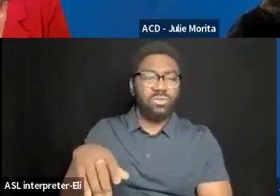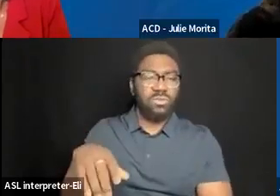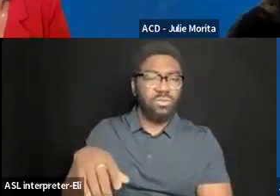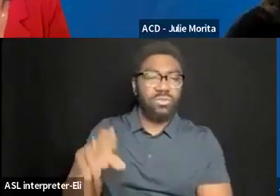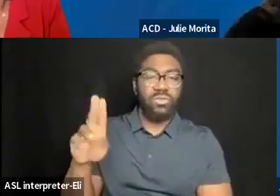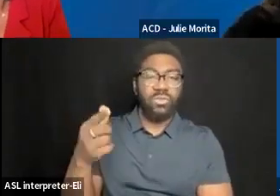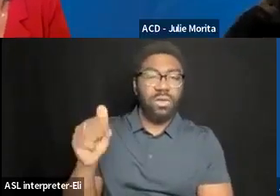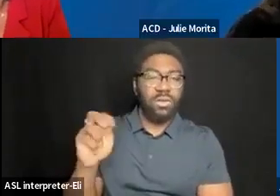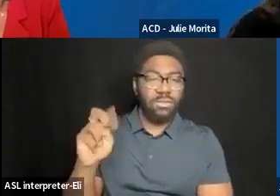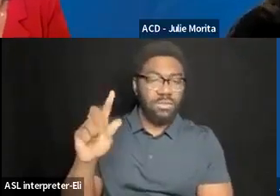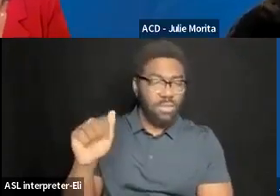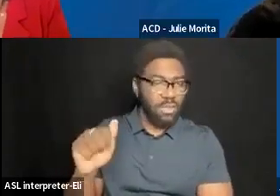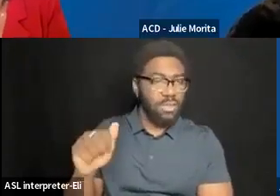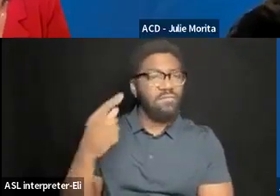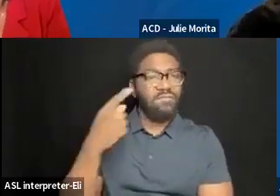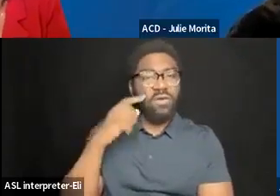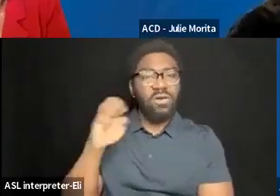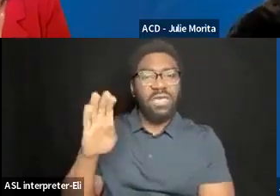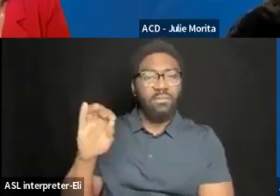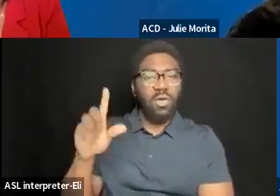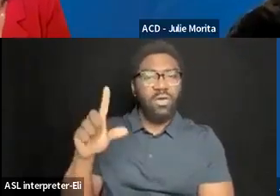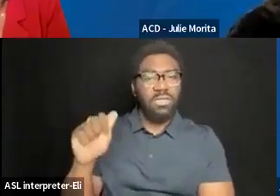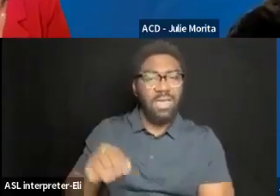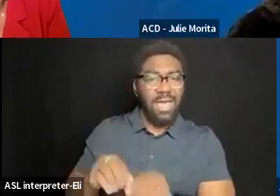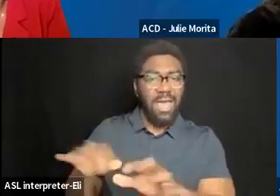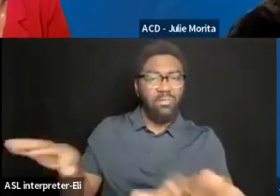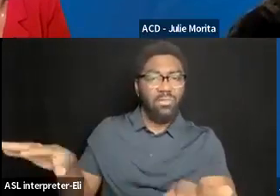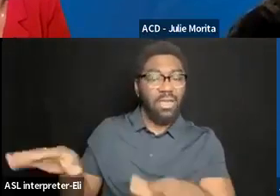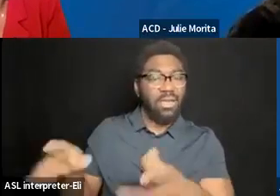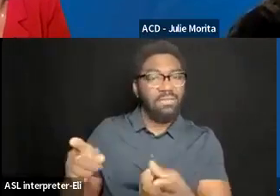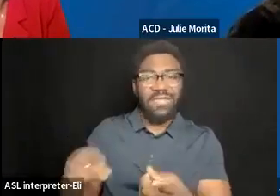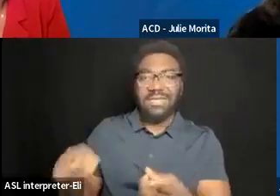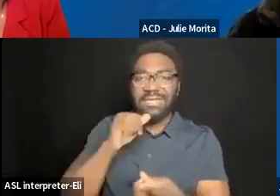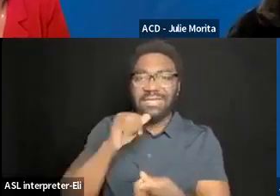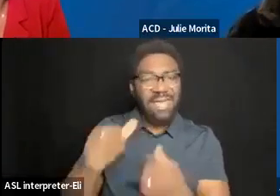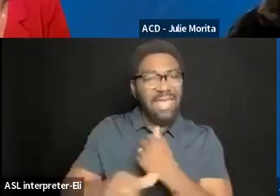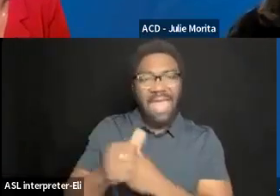as we don't have tax deductions for loan repayments.